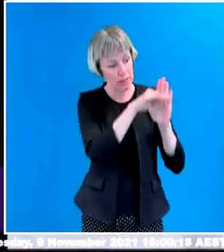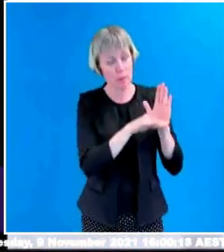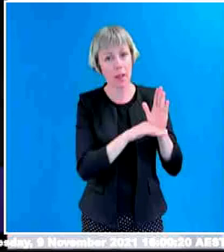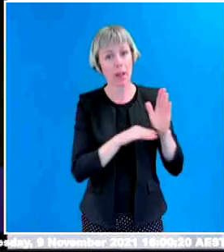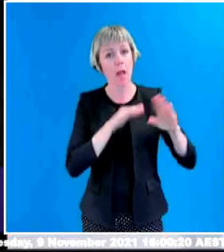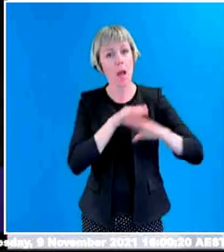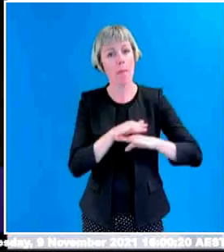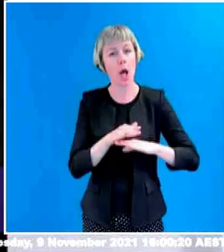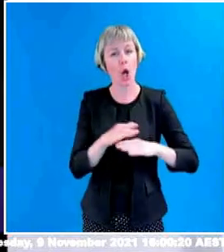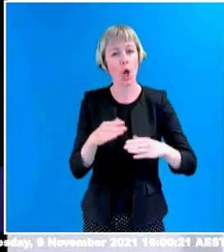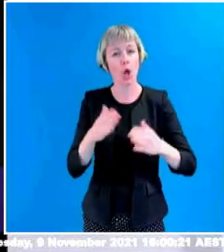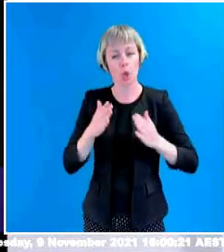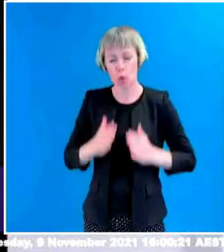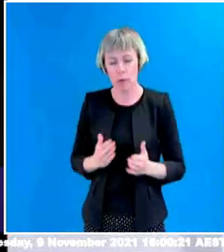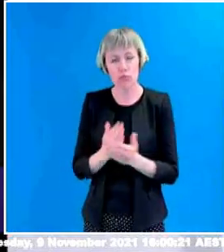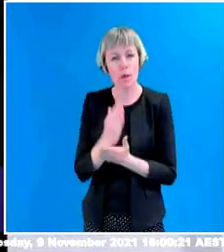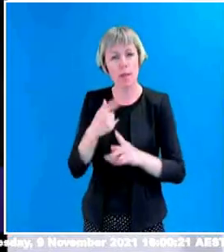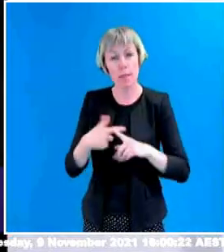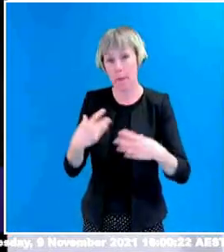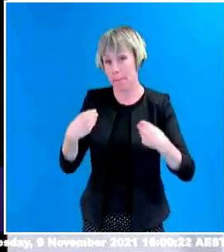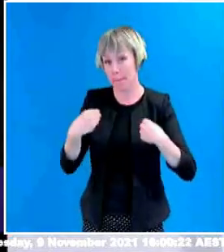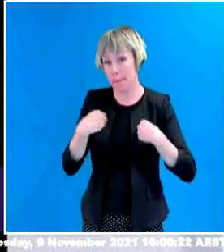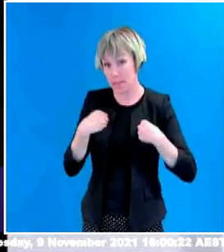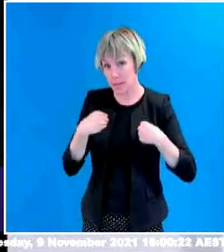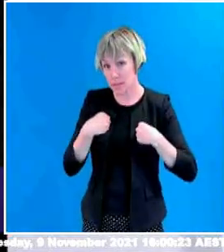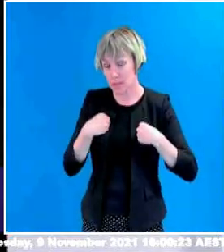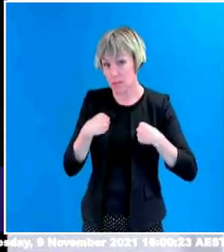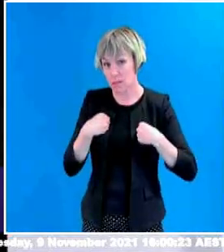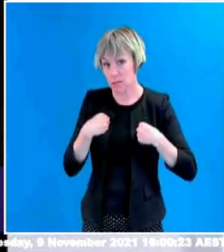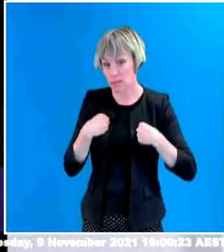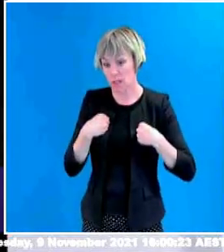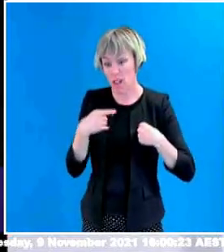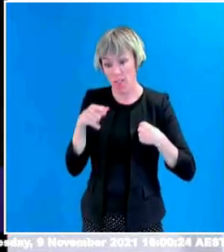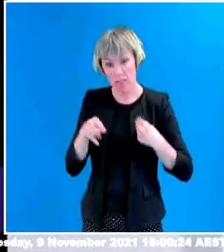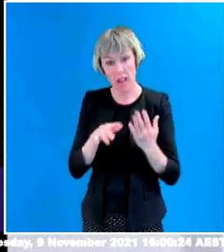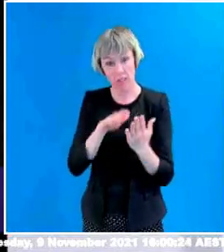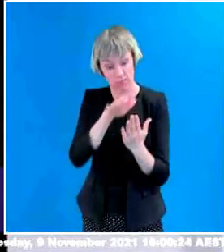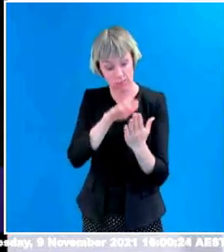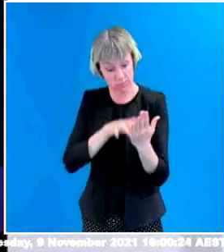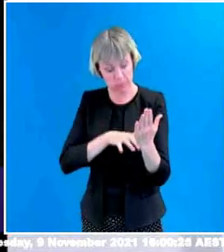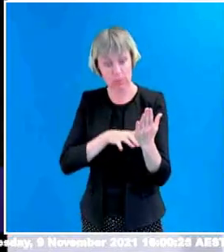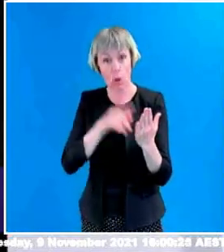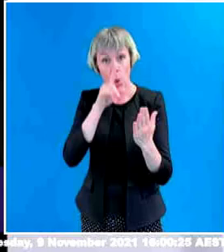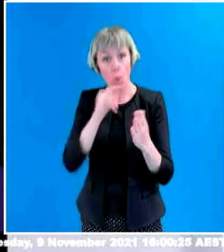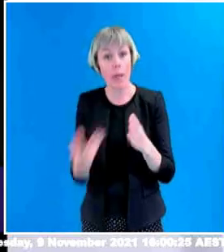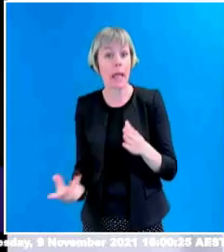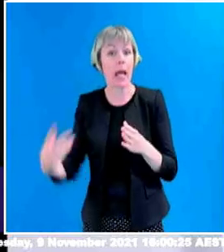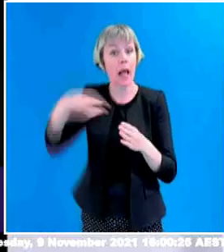CRPD obligations in the responsibilities for corporations